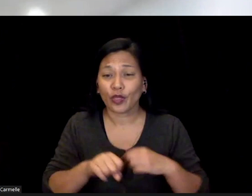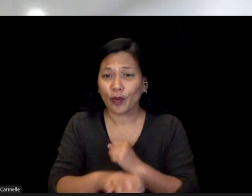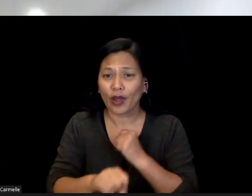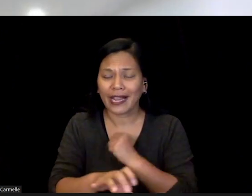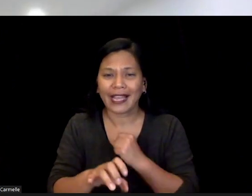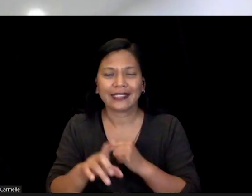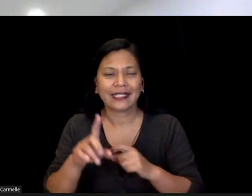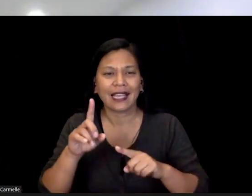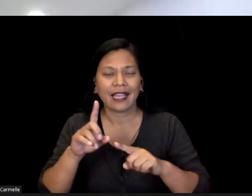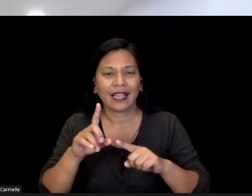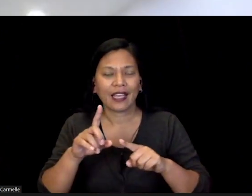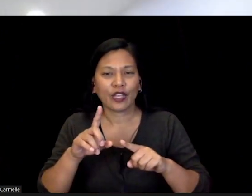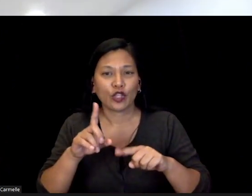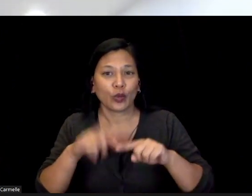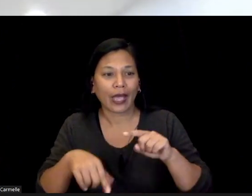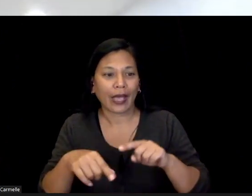can't put in a dollar and you unlock a million dollars.